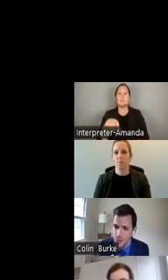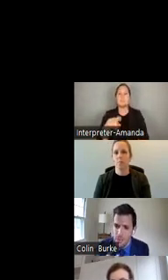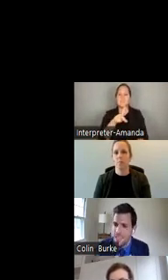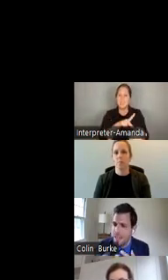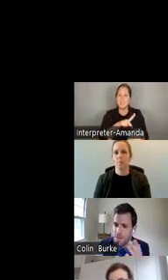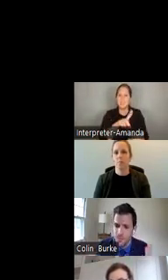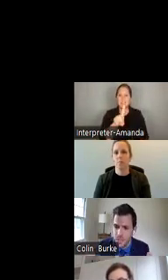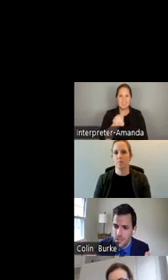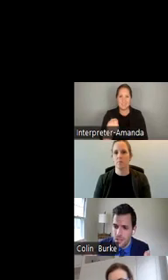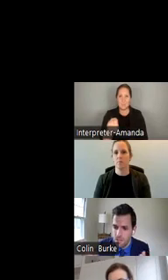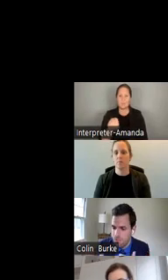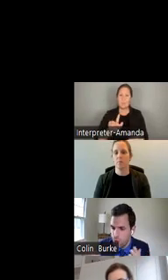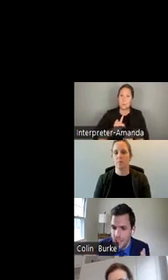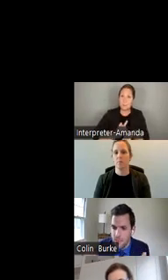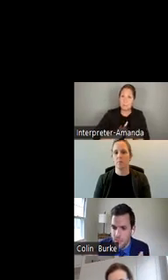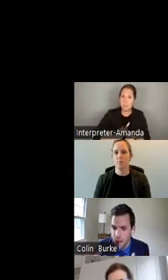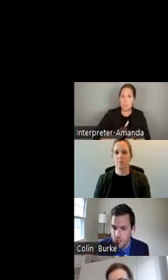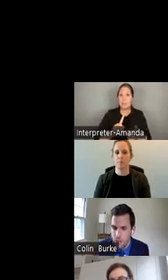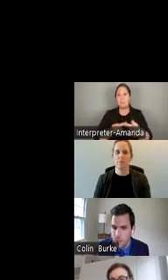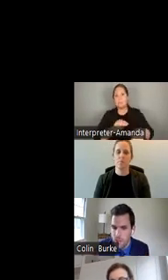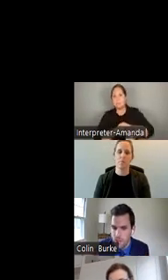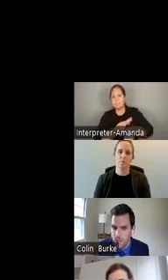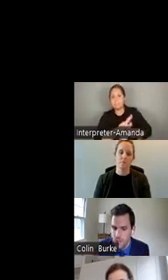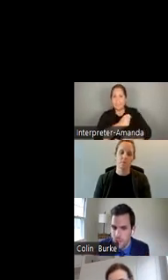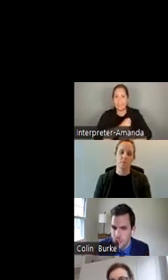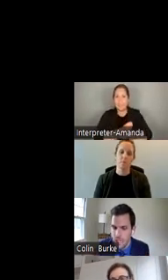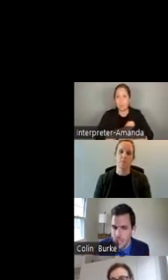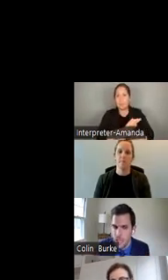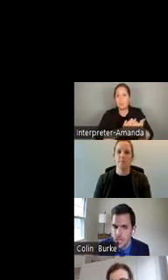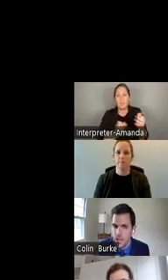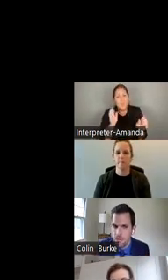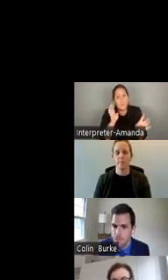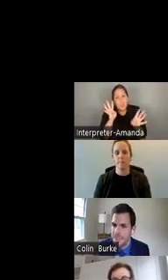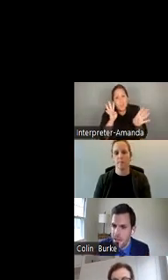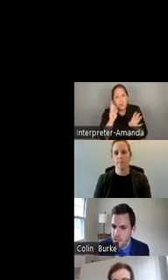therapy again being really creative and thoughtful about what these interventions look like but that